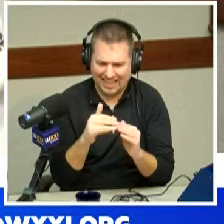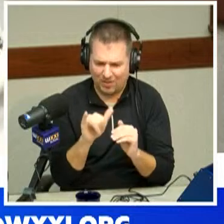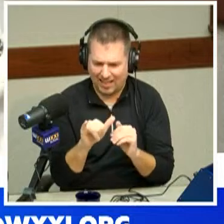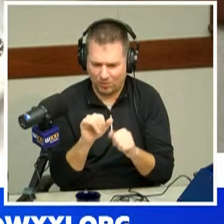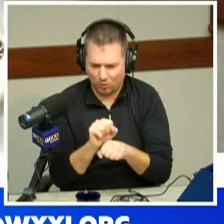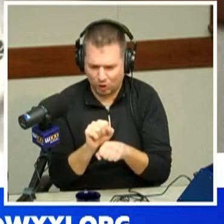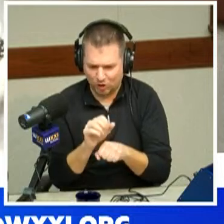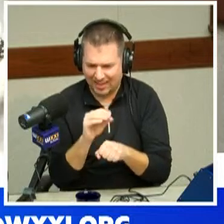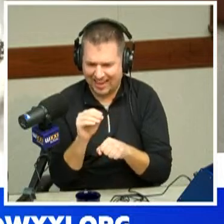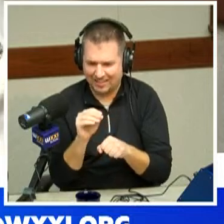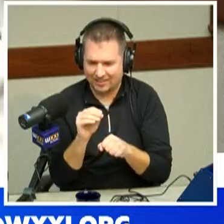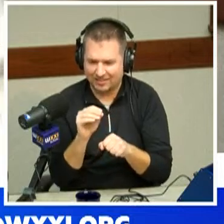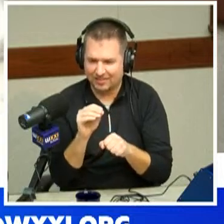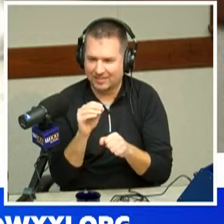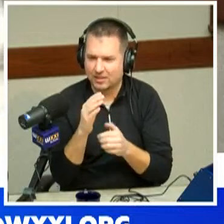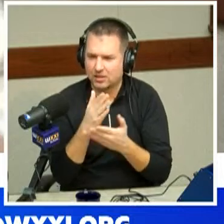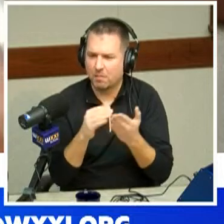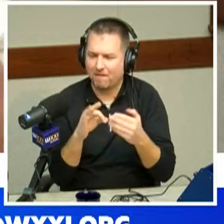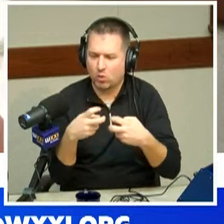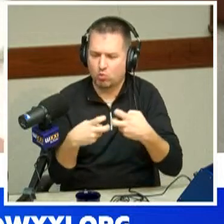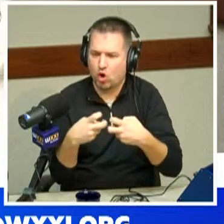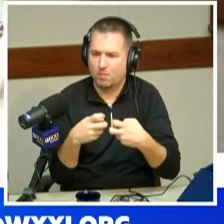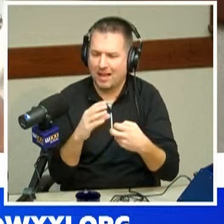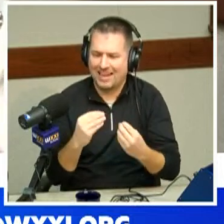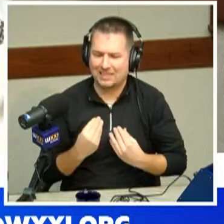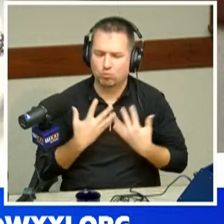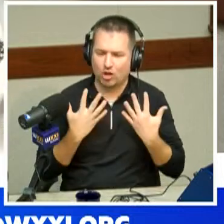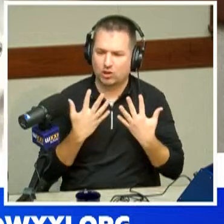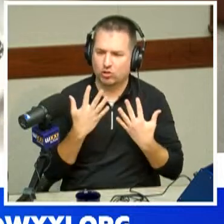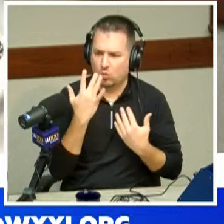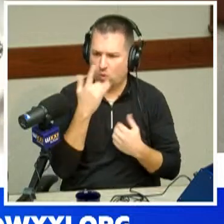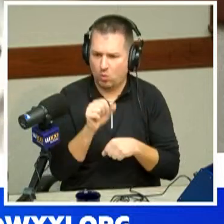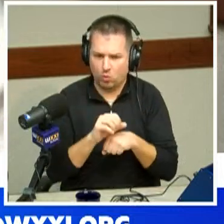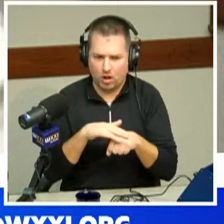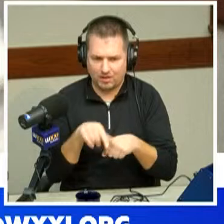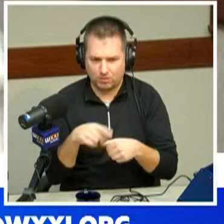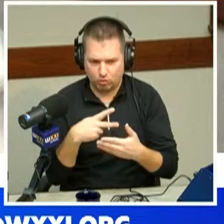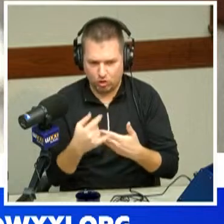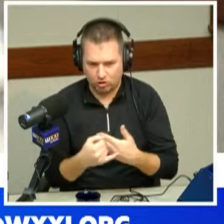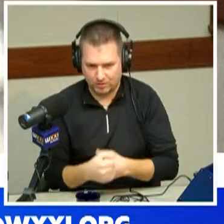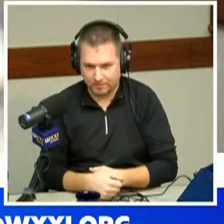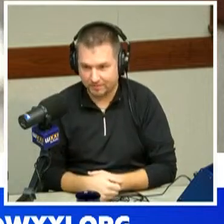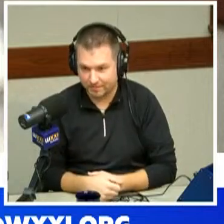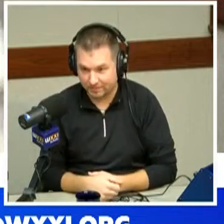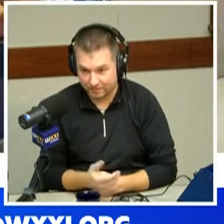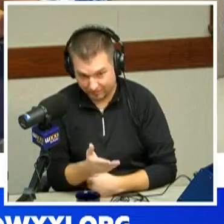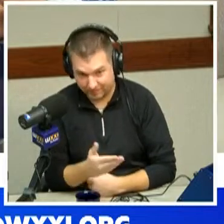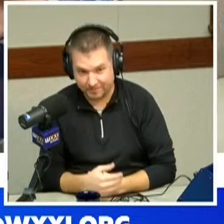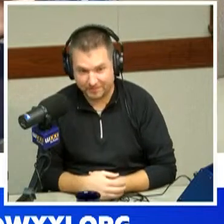also about um kind of some of the problems and the inspiration for why you're working on this project